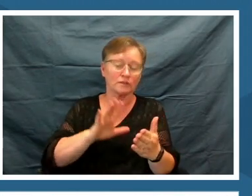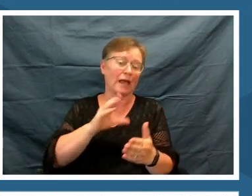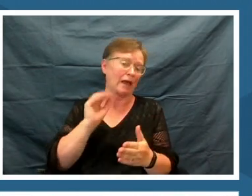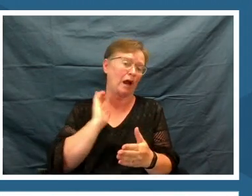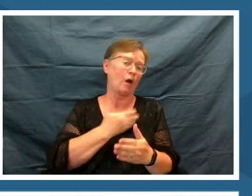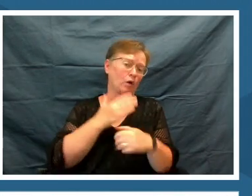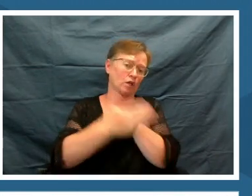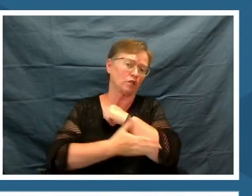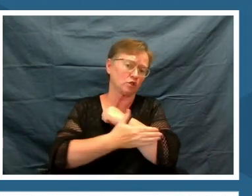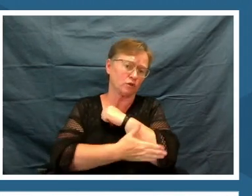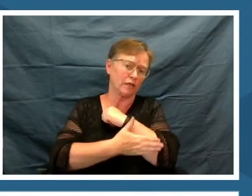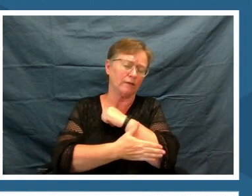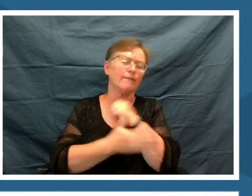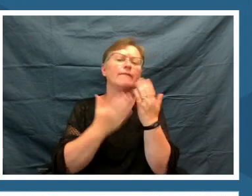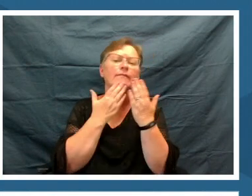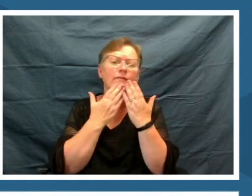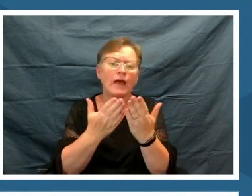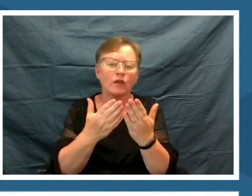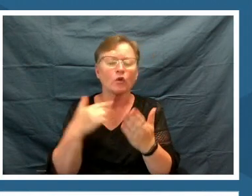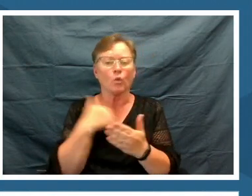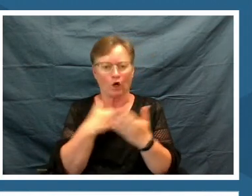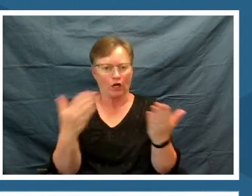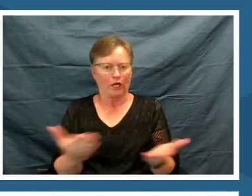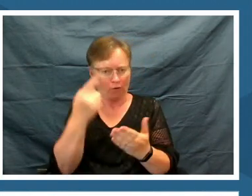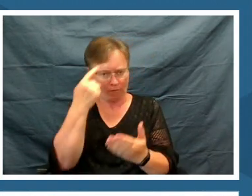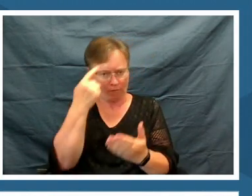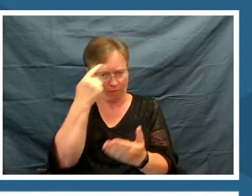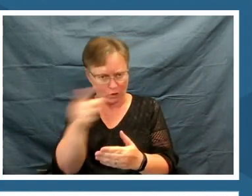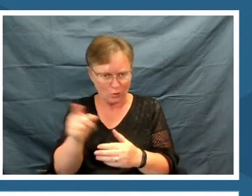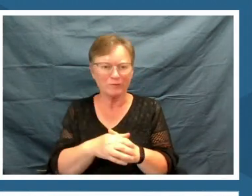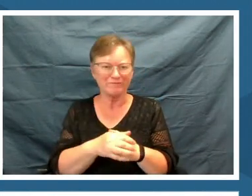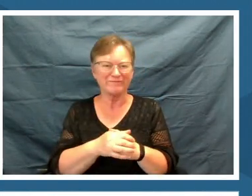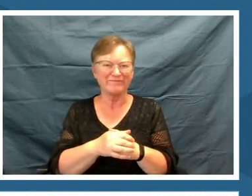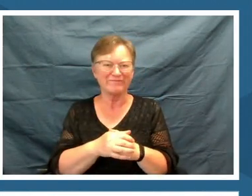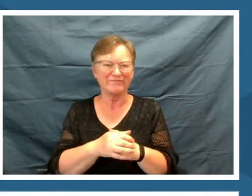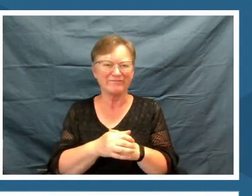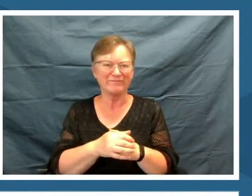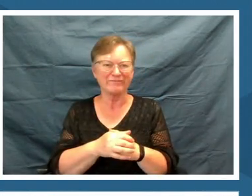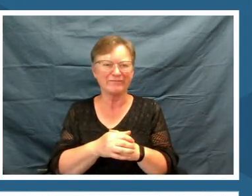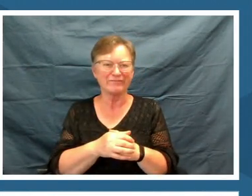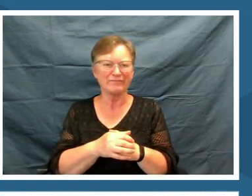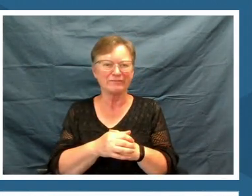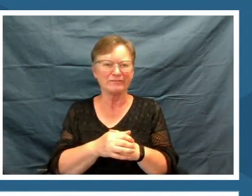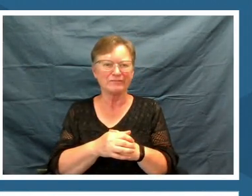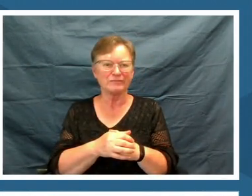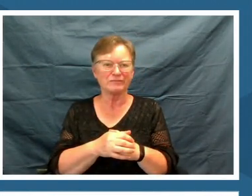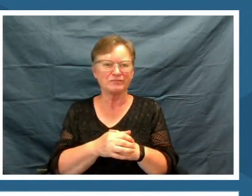are here for you thank you and with that we're gonna turn over to